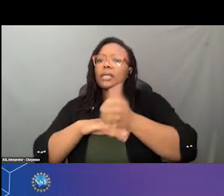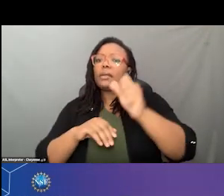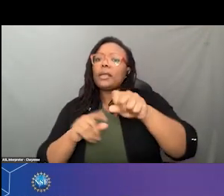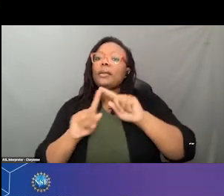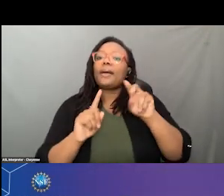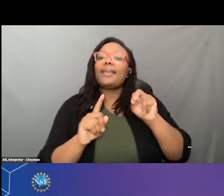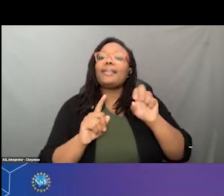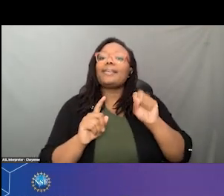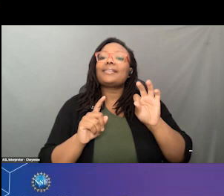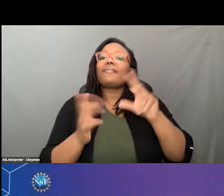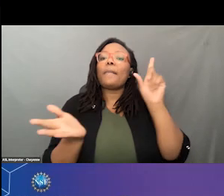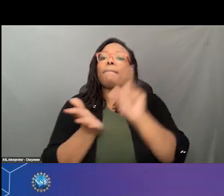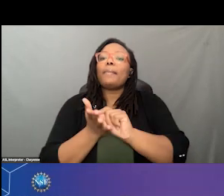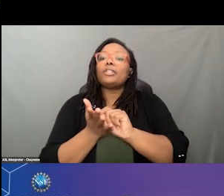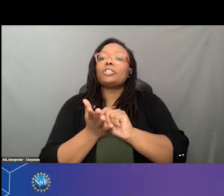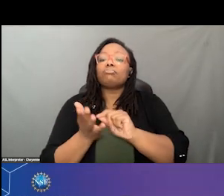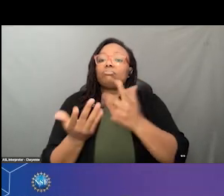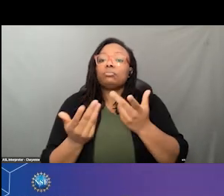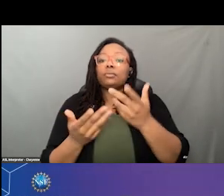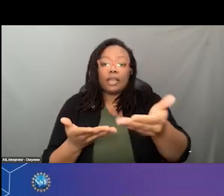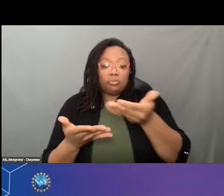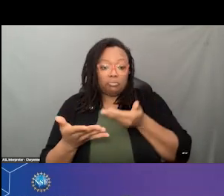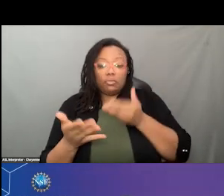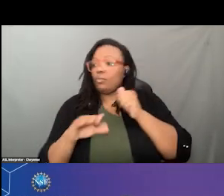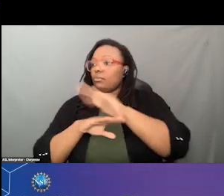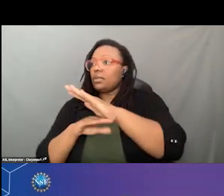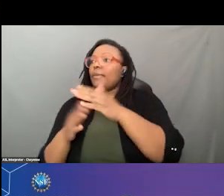But again, NSF is publishing those verbatim.